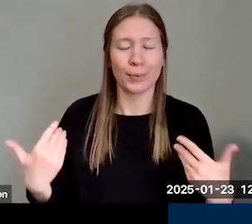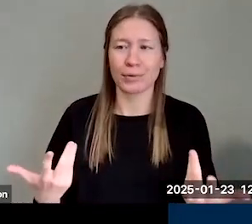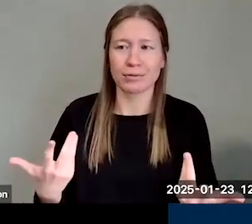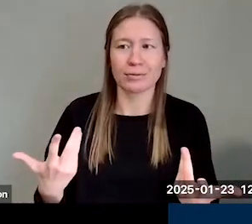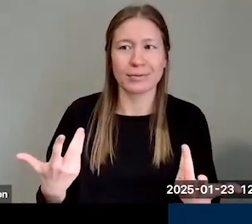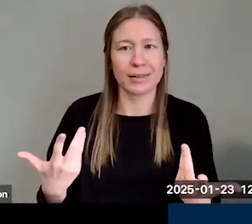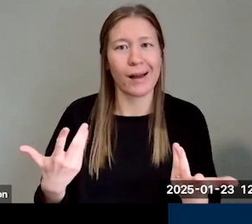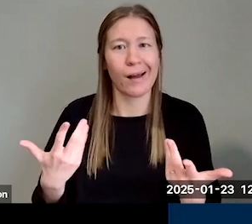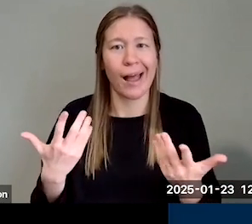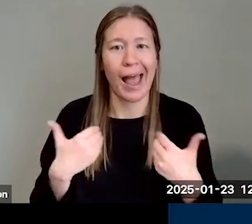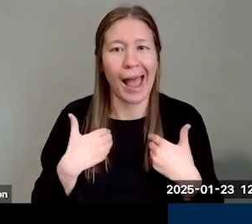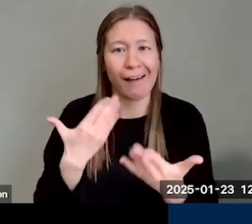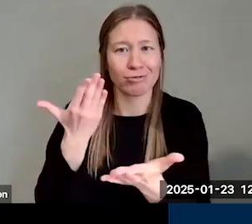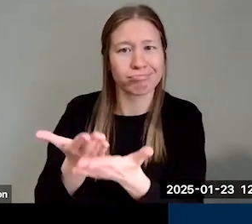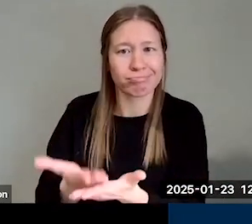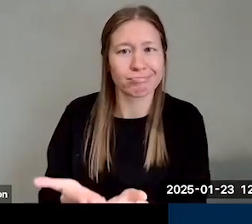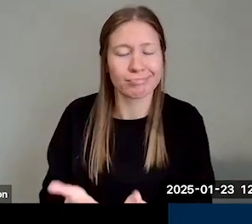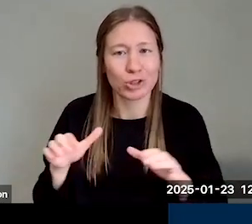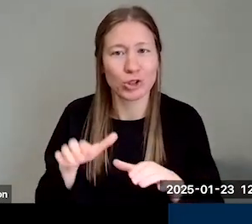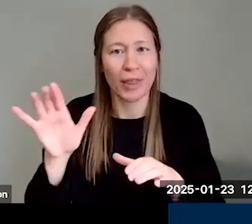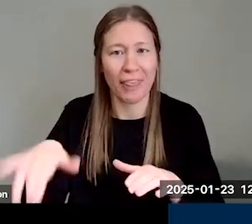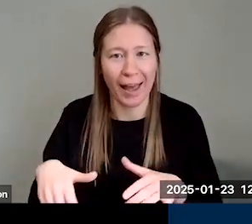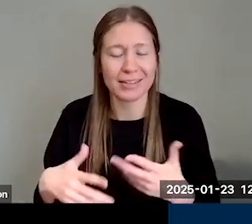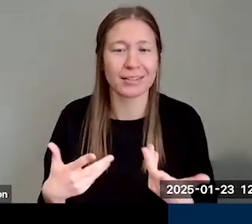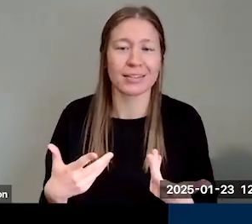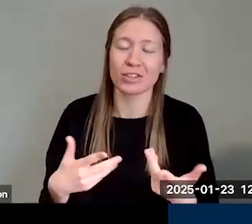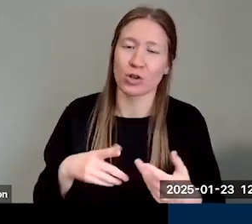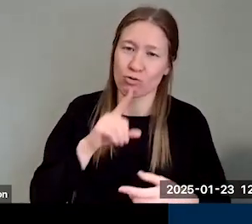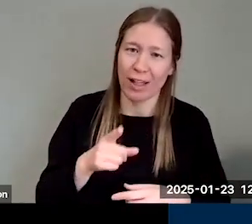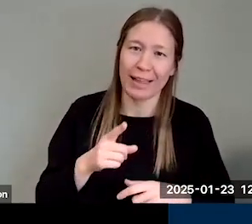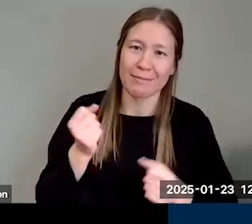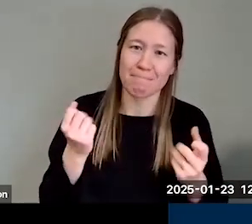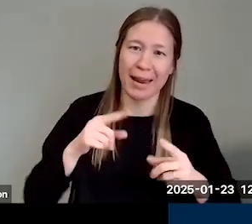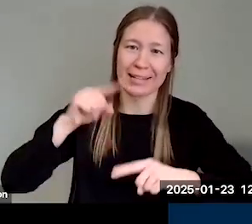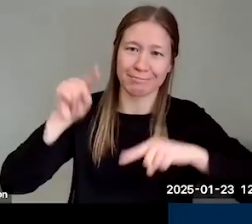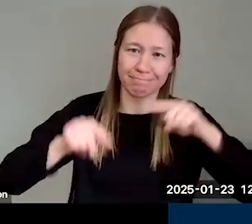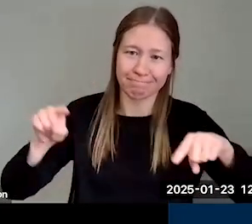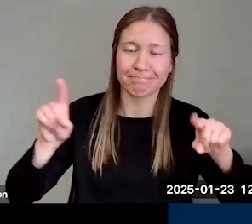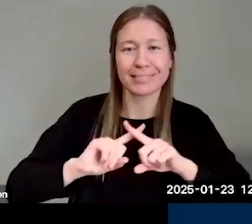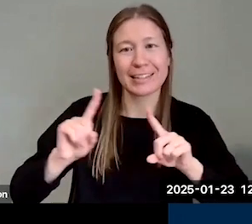and complete interview process. So there are so many different ways that you can provide this to everybody,